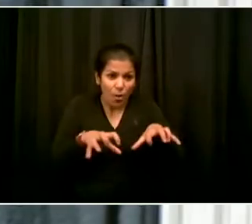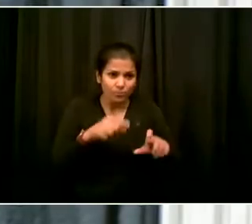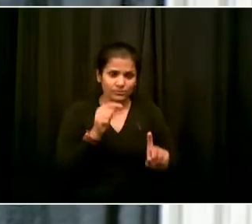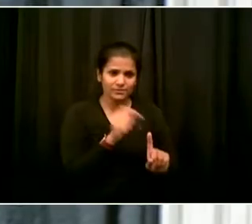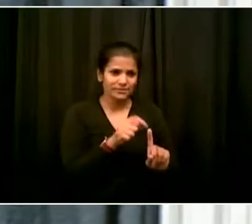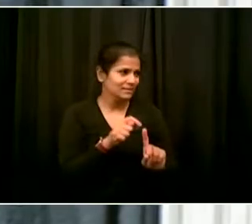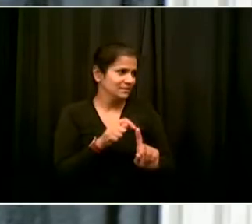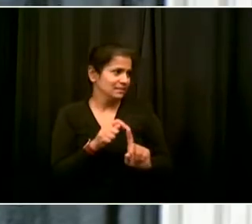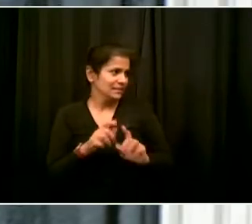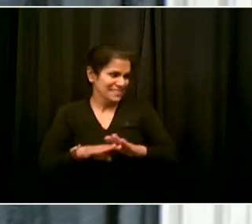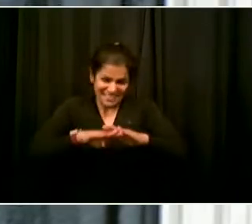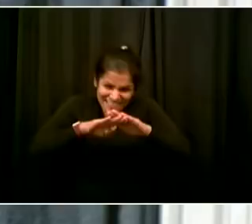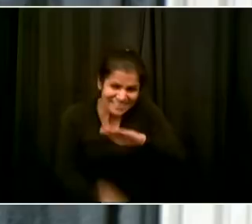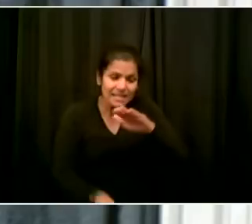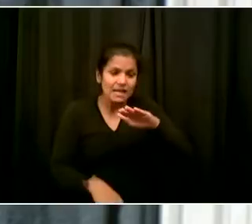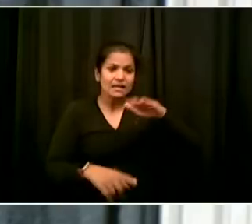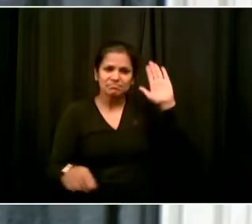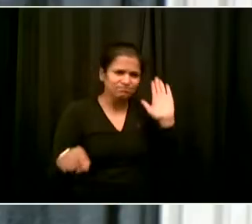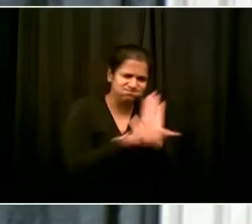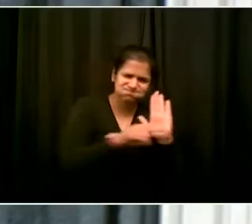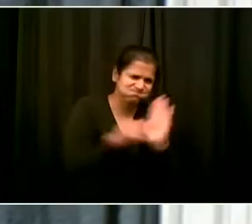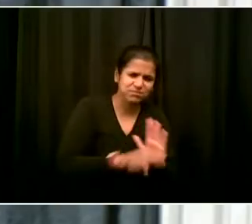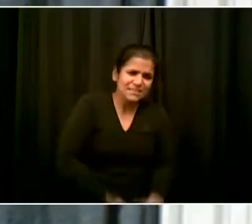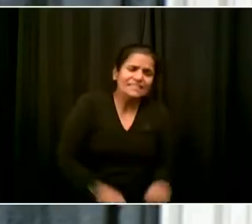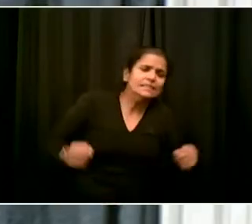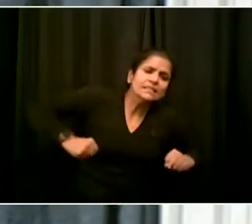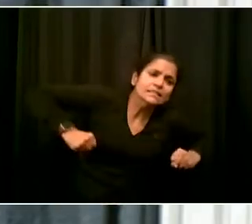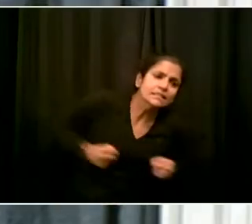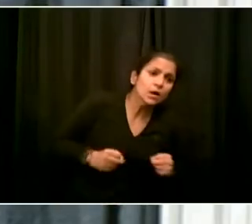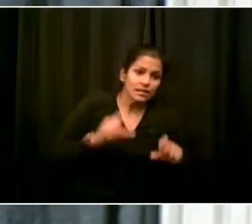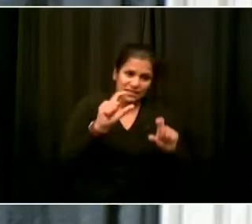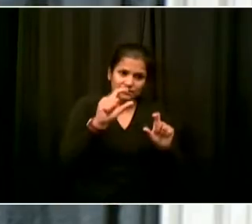BOTH TO BEE PREPARED. THE HEALTH DEPARTMENT ITSELF